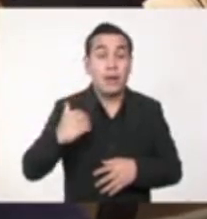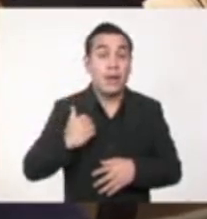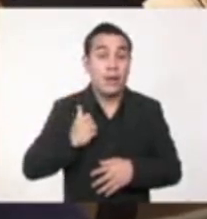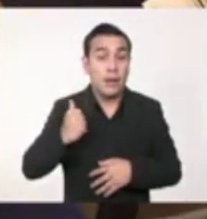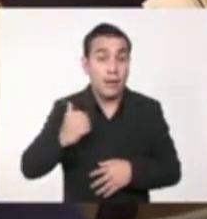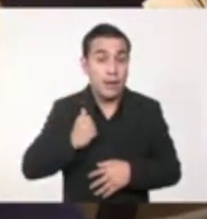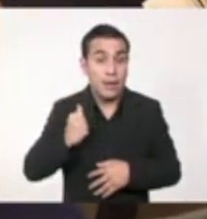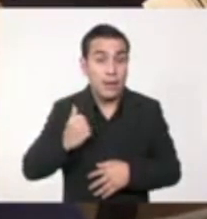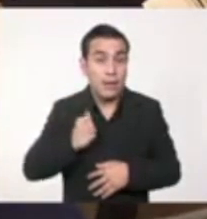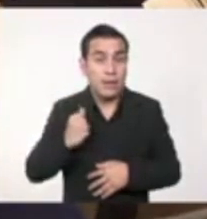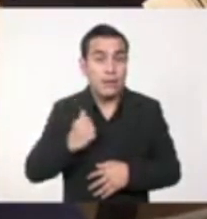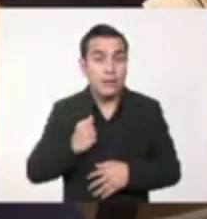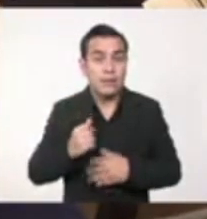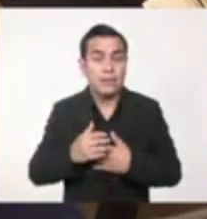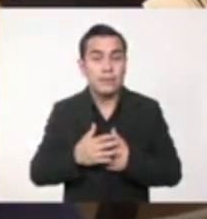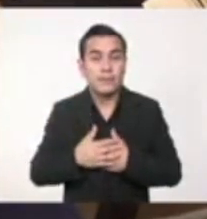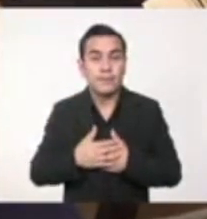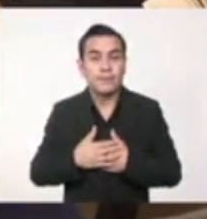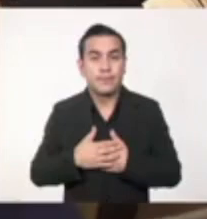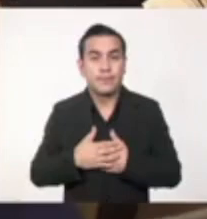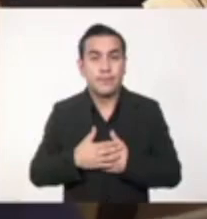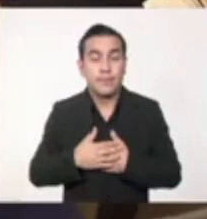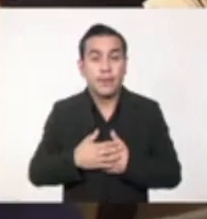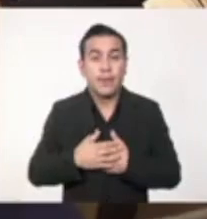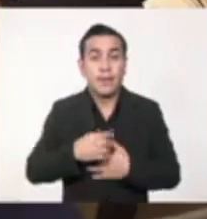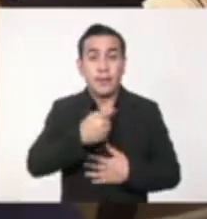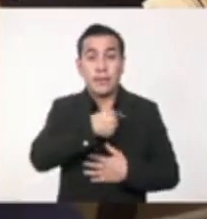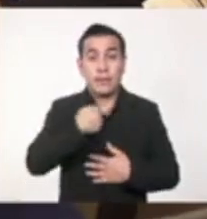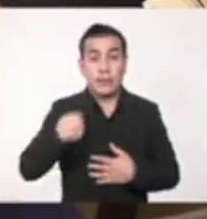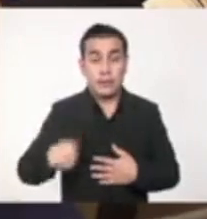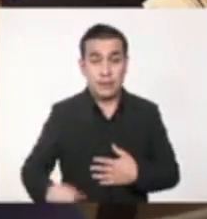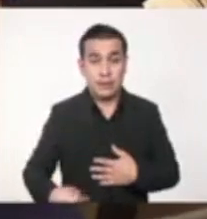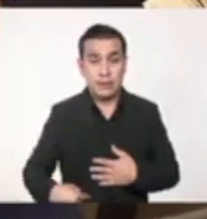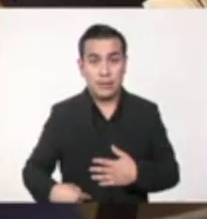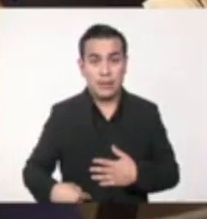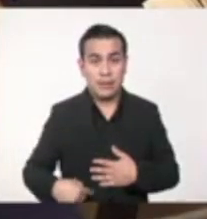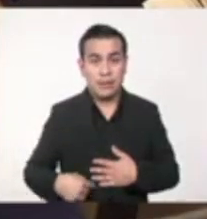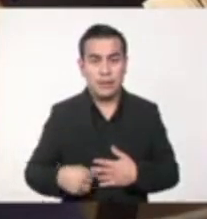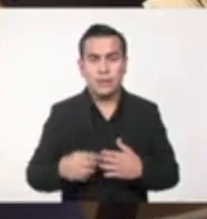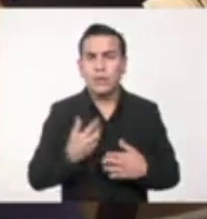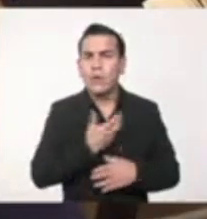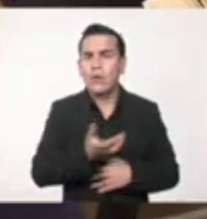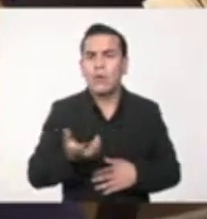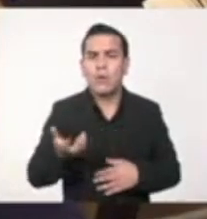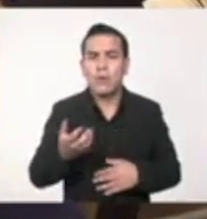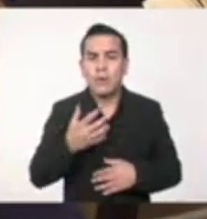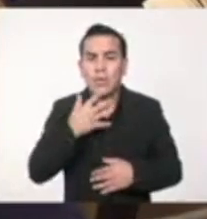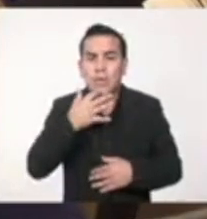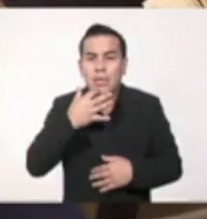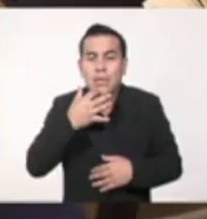in in in China, in the Holy See , in Korea, in Japan, in Europe, I'm reading it in order, not for any purpose